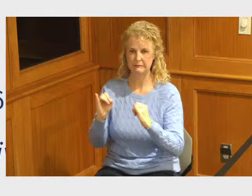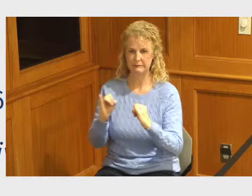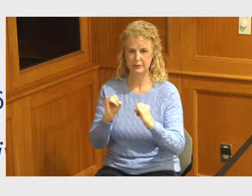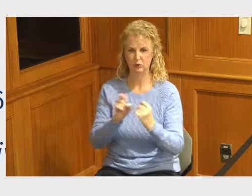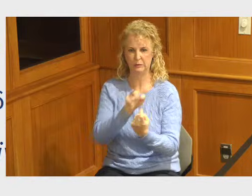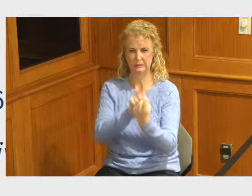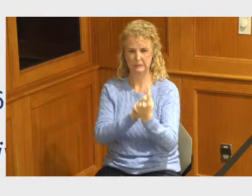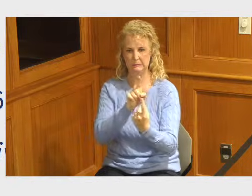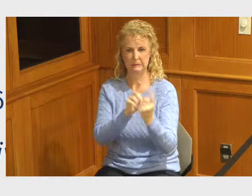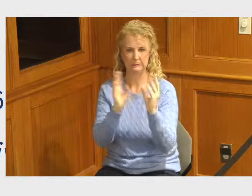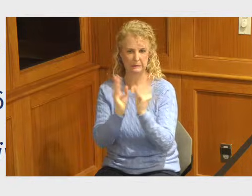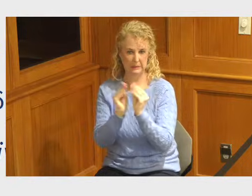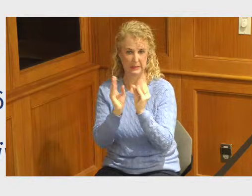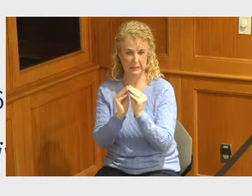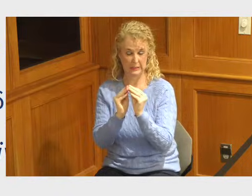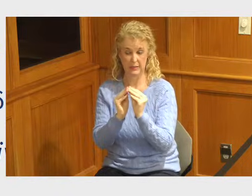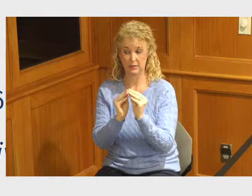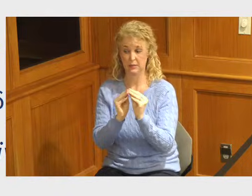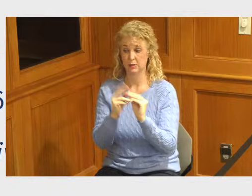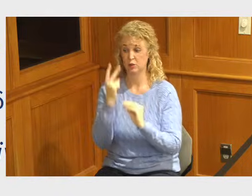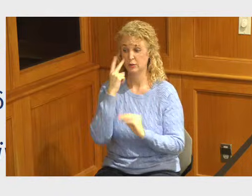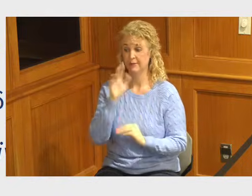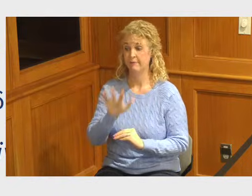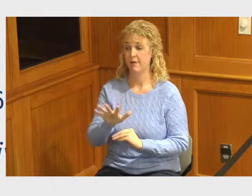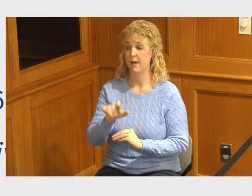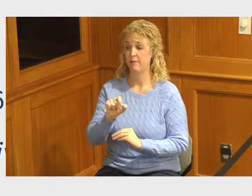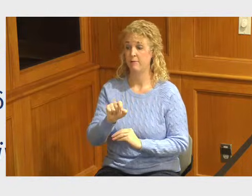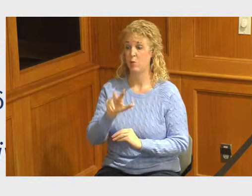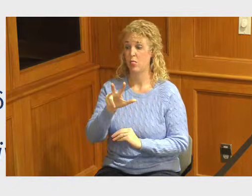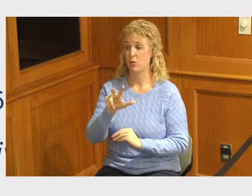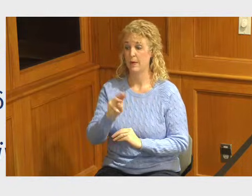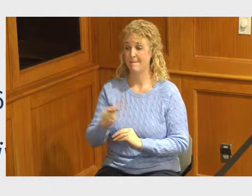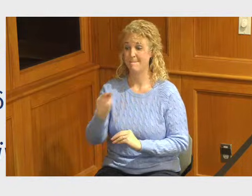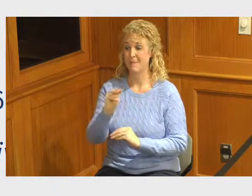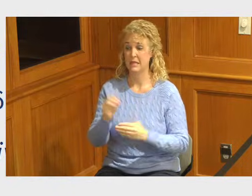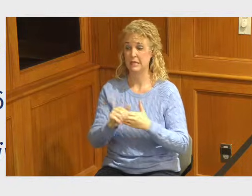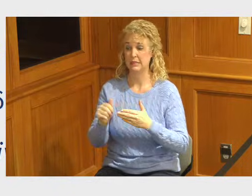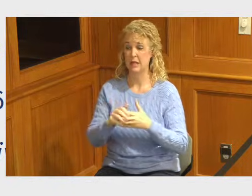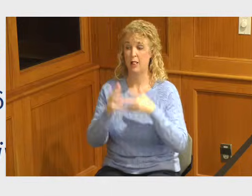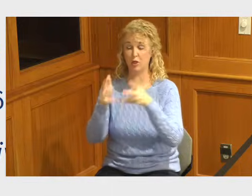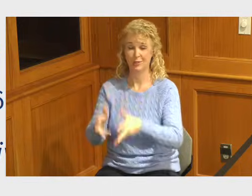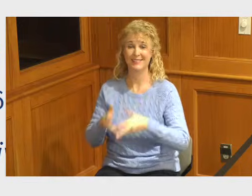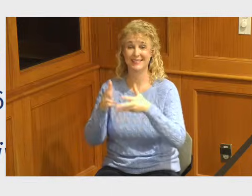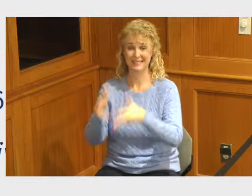we have going up from the bottom. There's $5.3 million remaining of uncommitted ARPA dollars